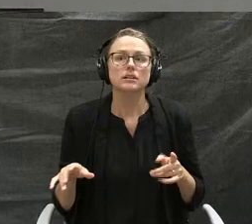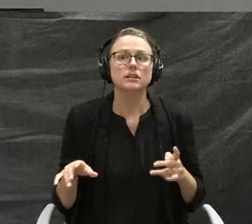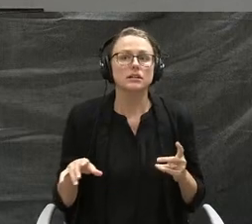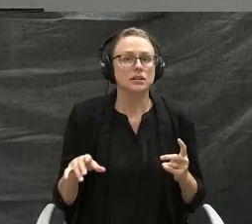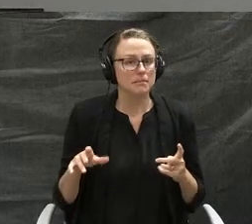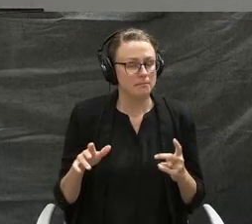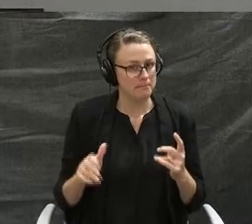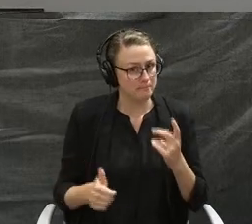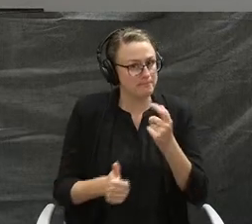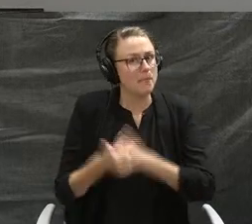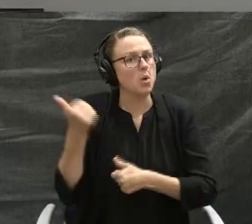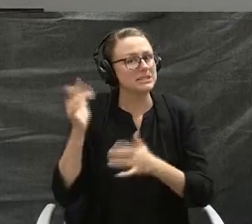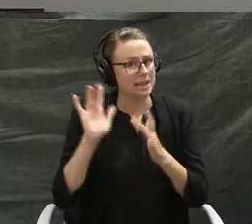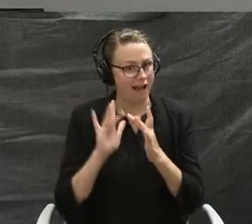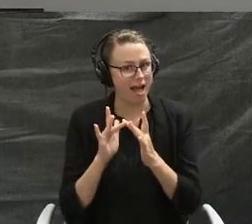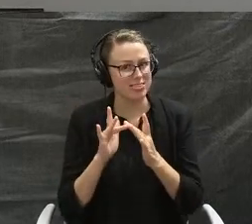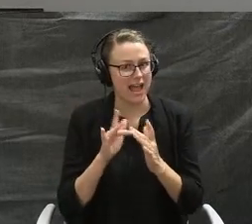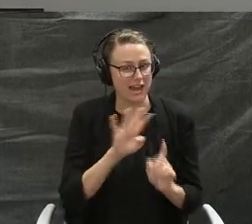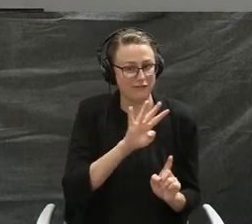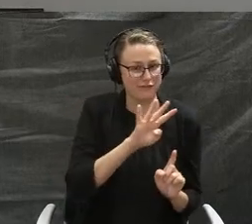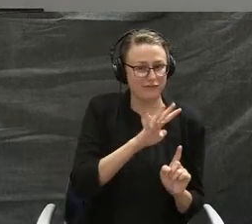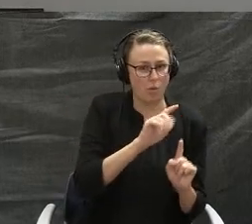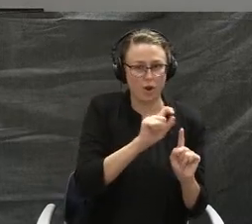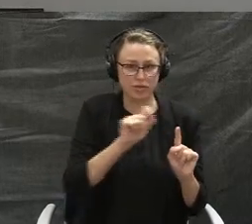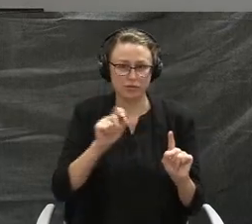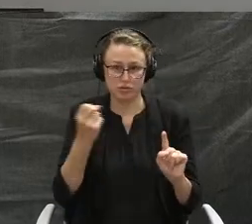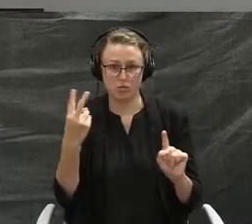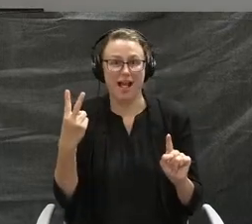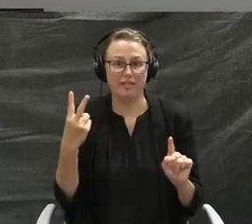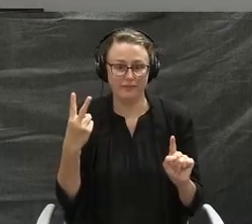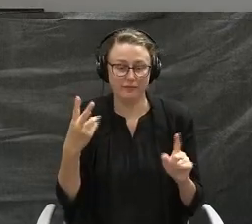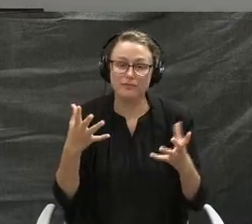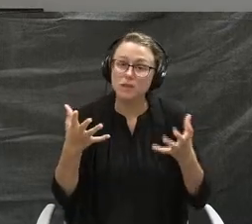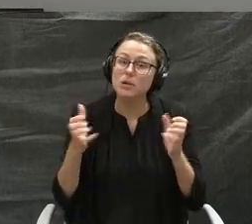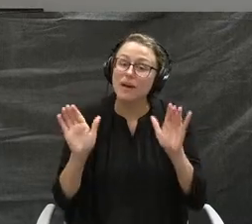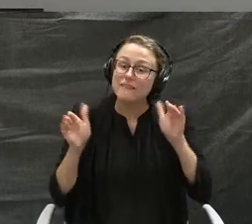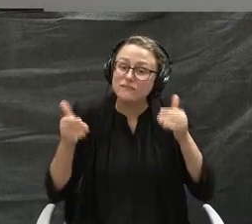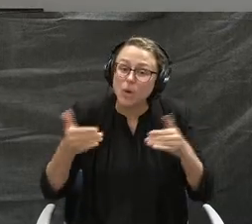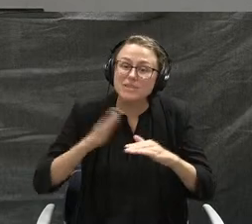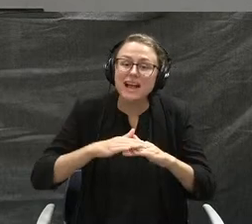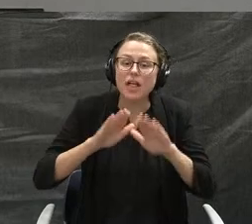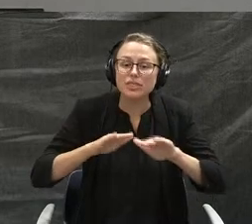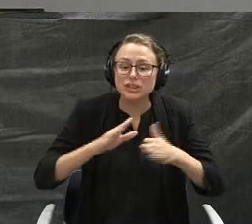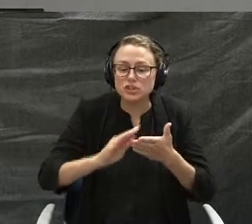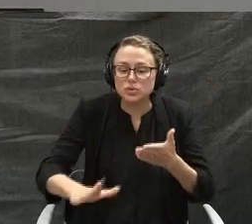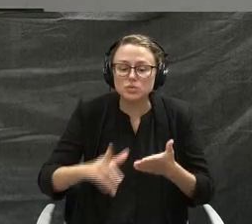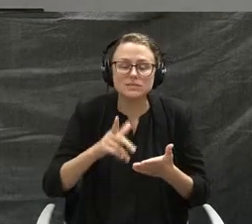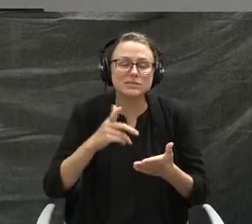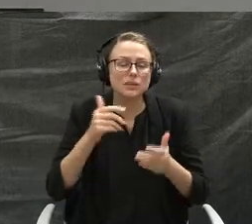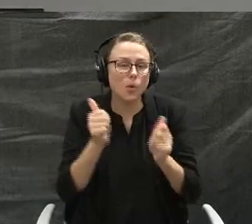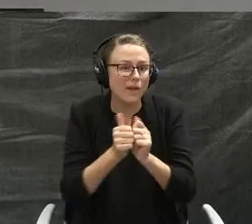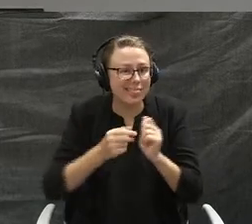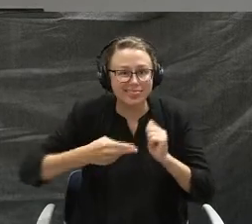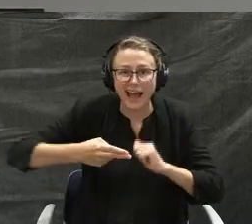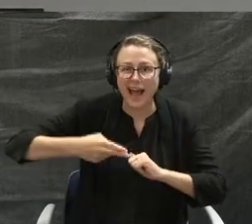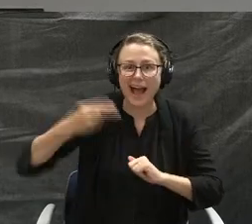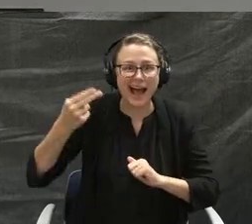wanted to focus on the kids that had the highest need, so we really wanted to focus on the at risk students and get them into